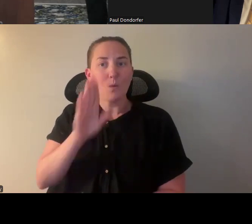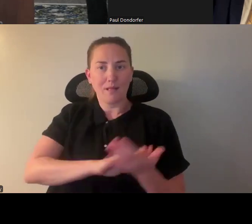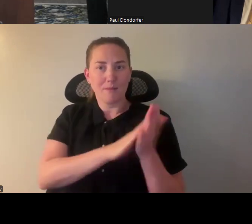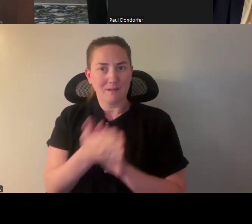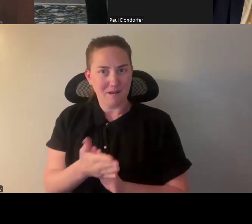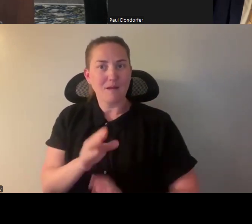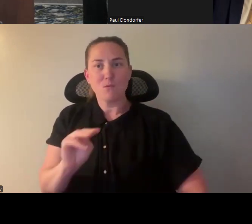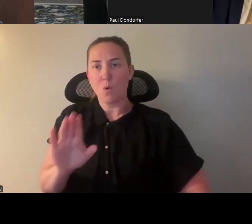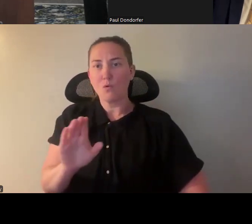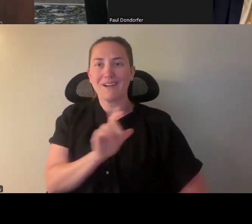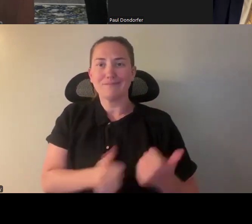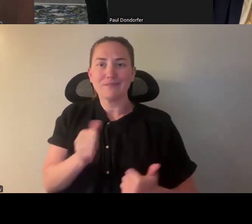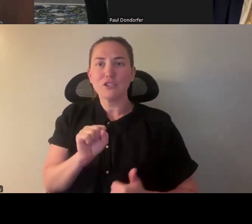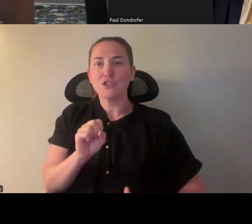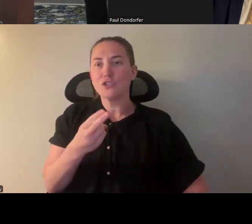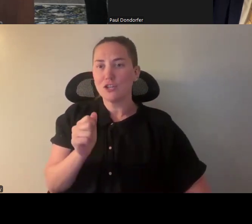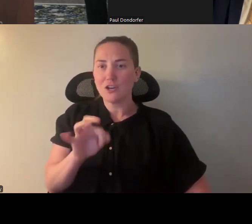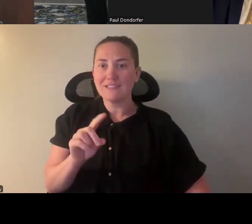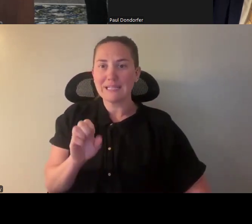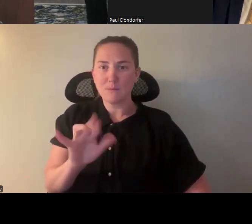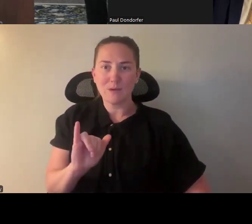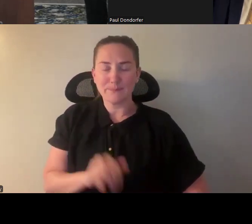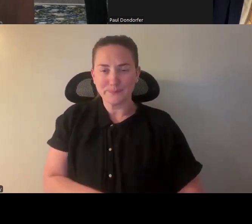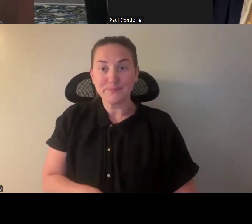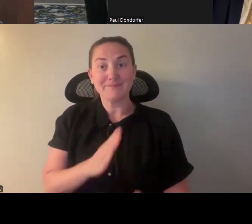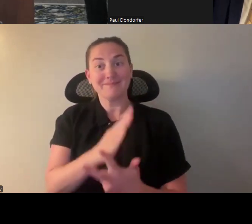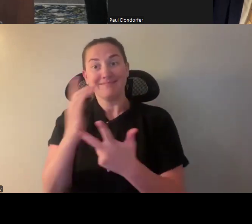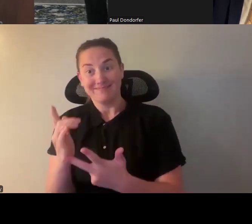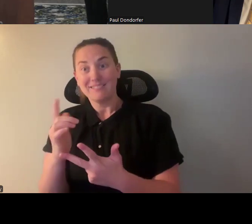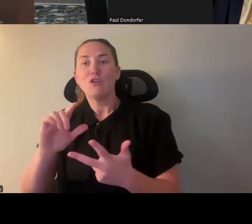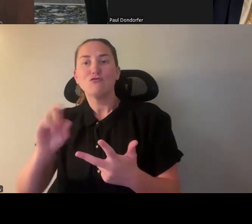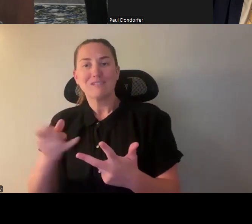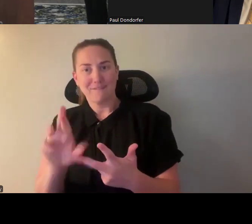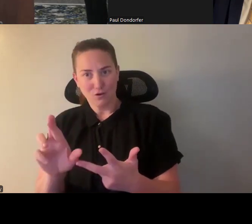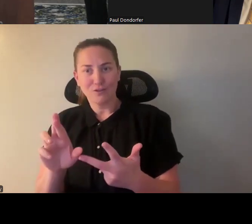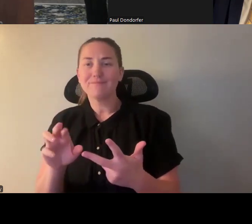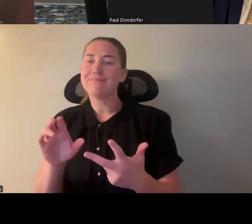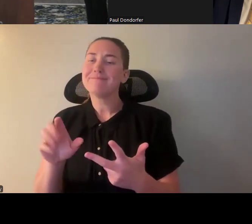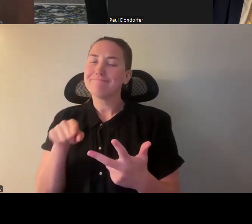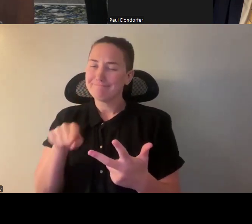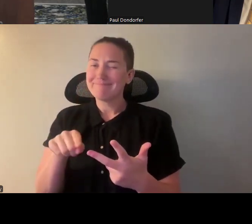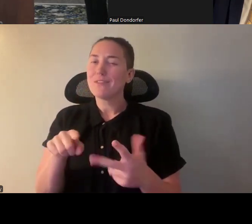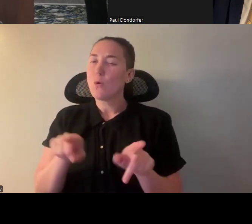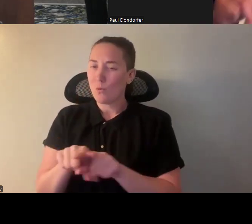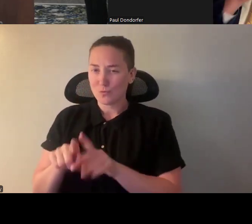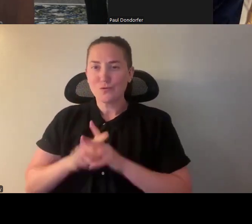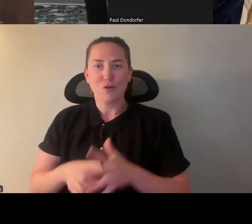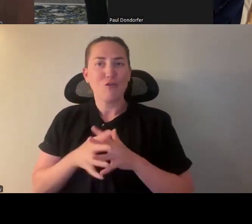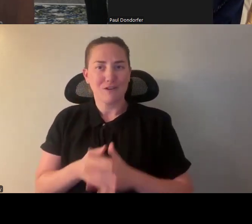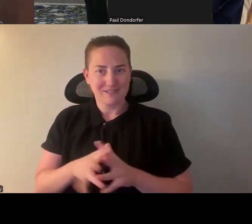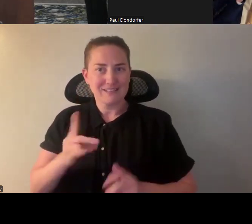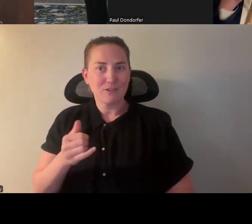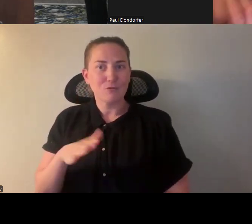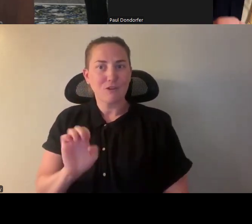Monroe County Sheriff's Deputy Christopher Well Chris also began wrestling as a seventh grader He